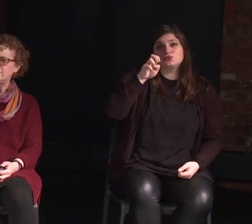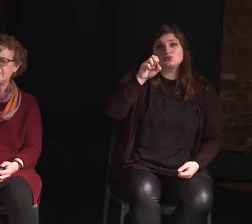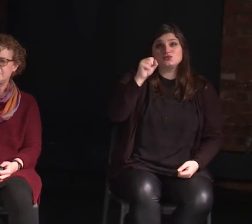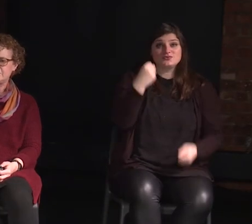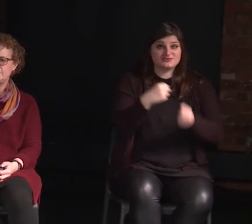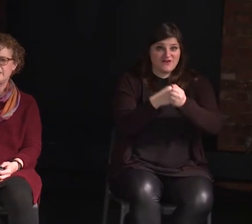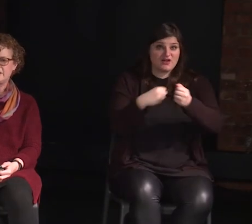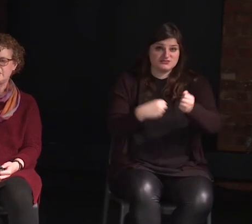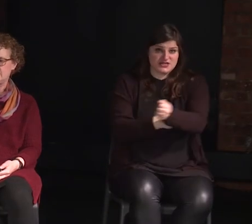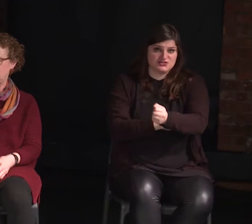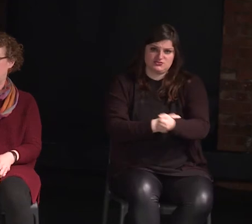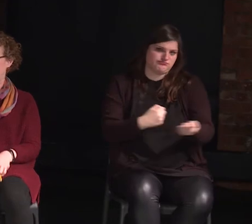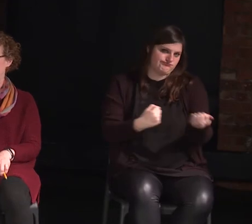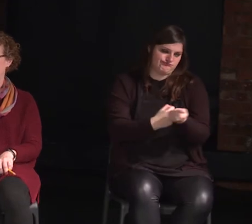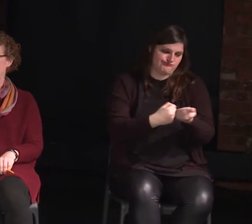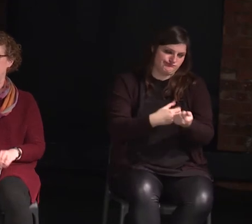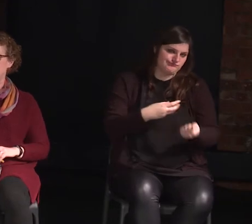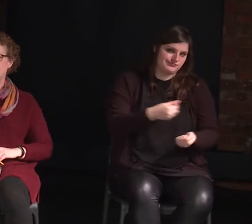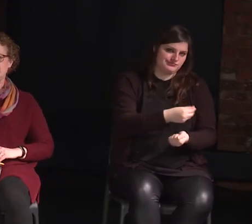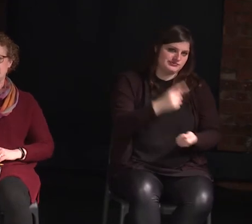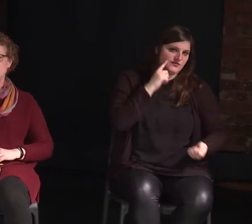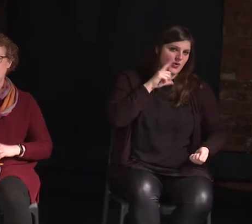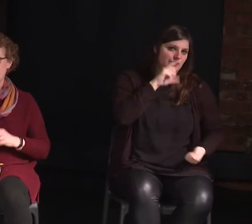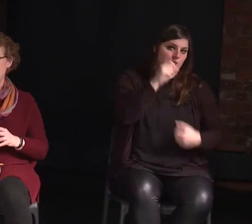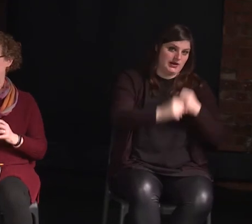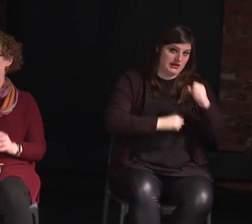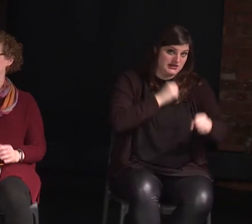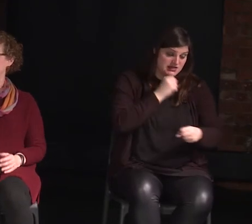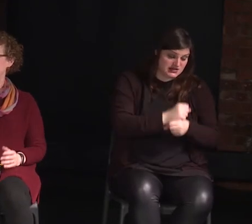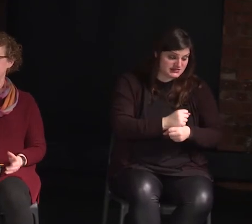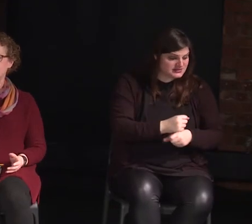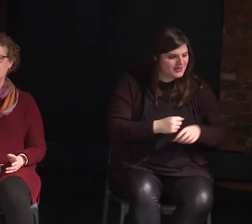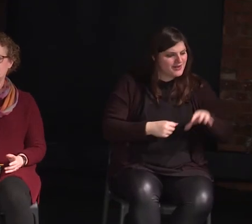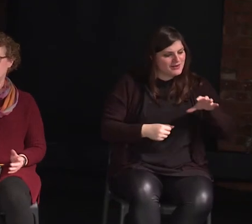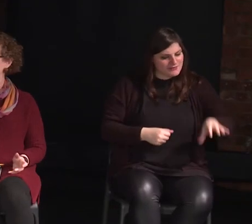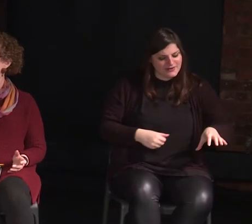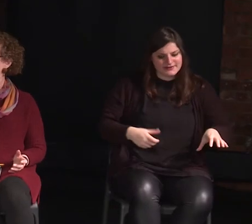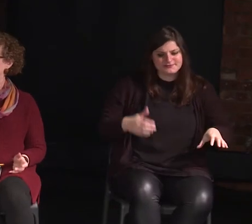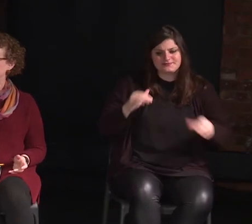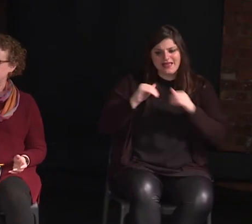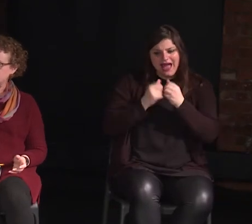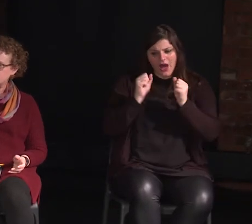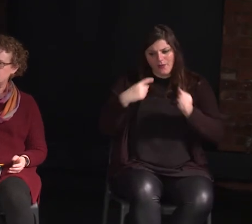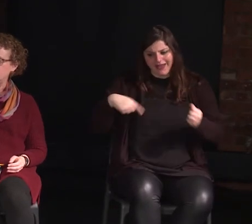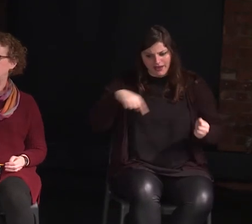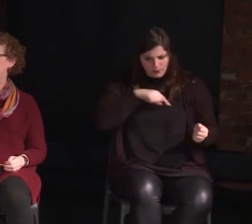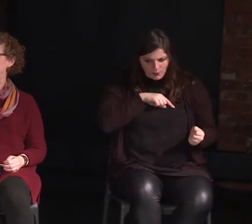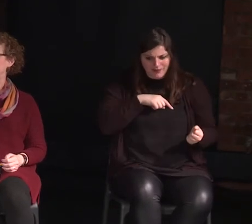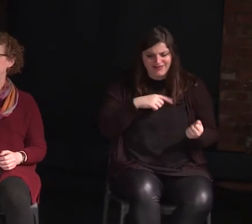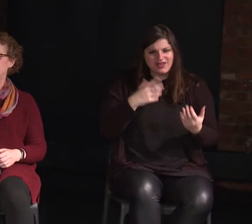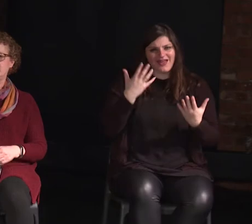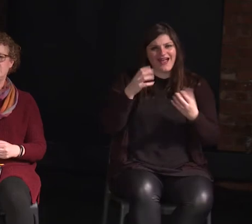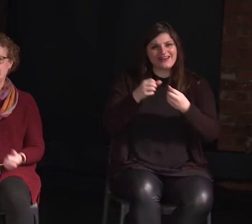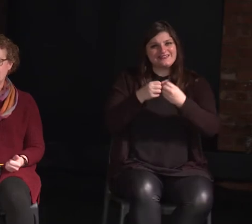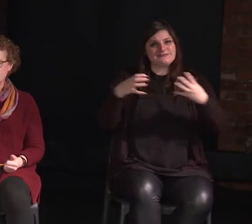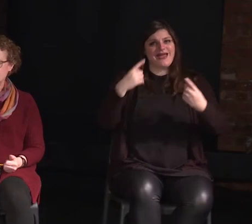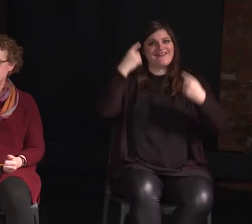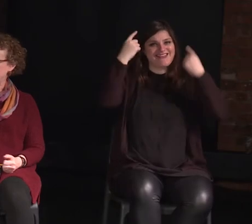What can we do about broadening the way the panelists think about eligible companies? Can we broaden the panelists?